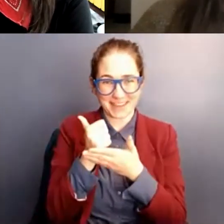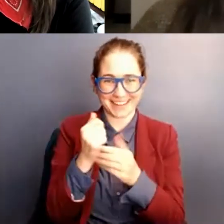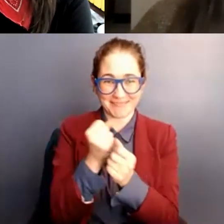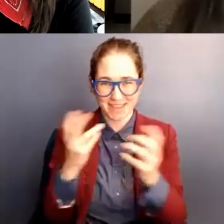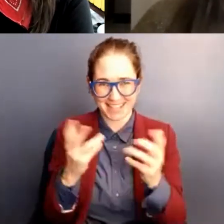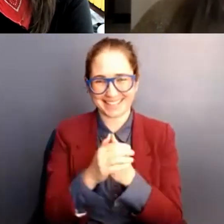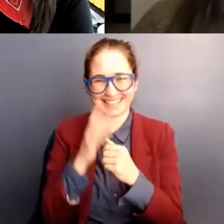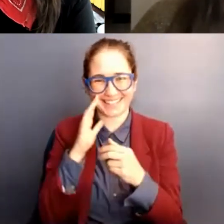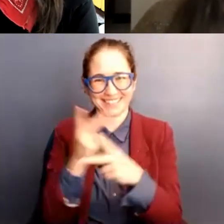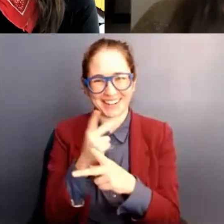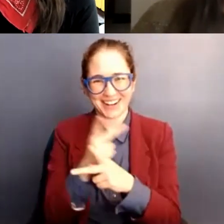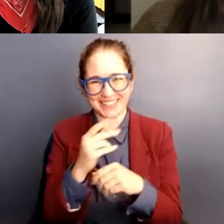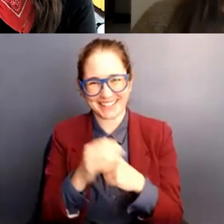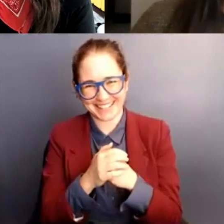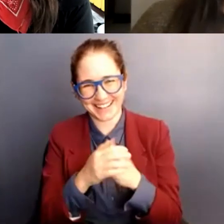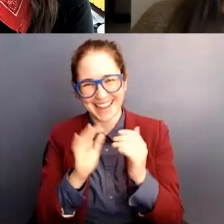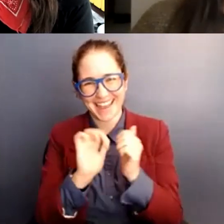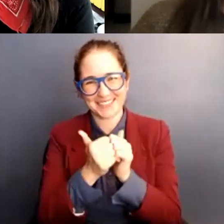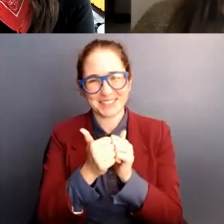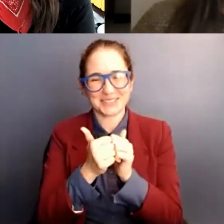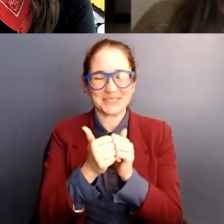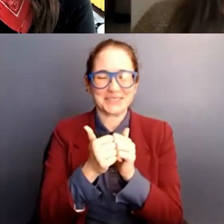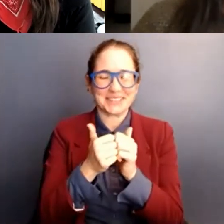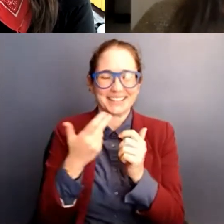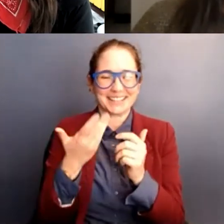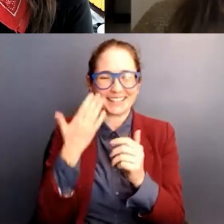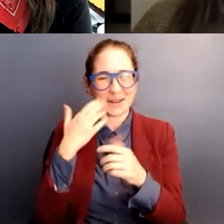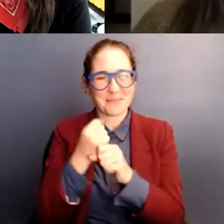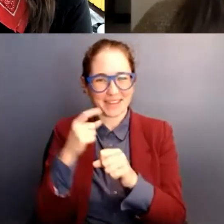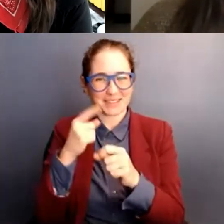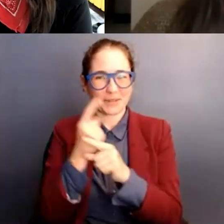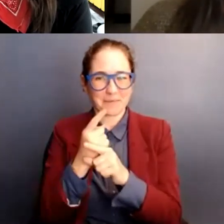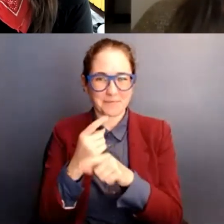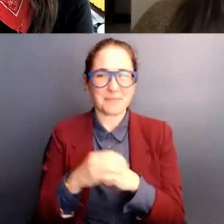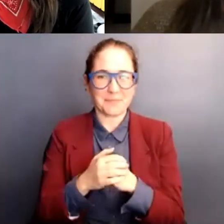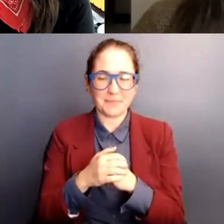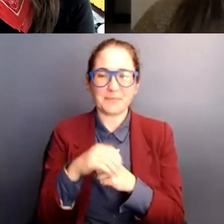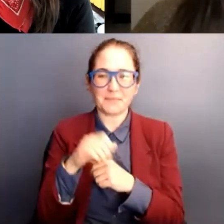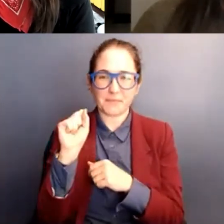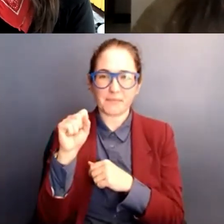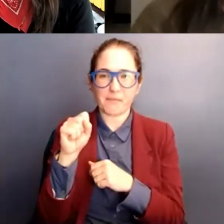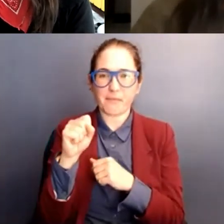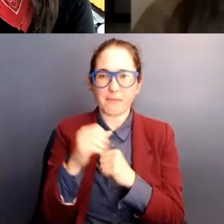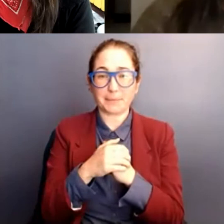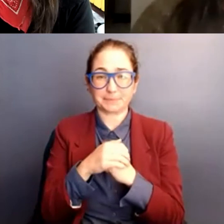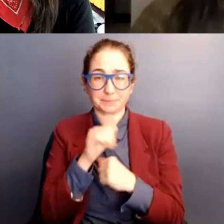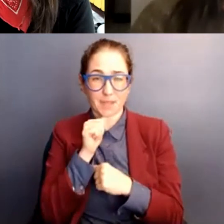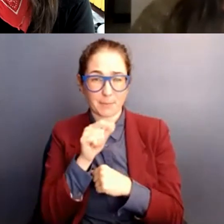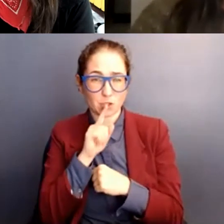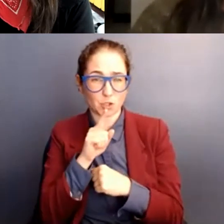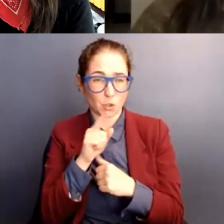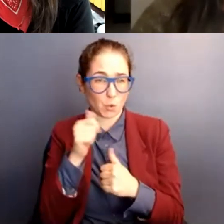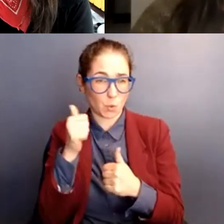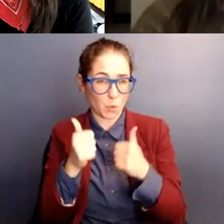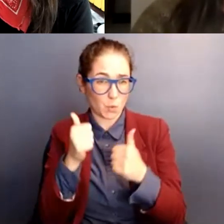out...how to make this right. So I am not sure which version of Zoom I am